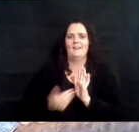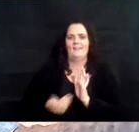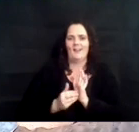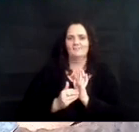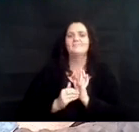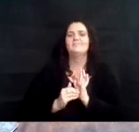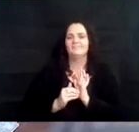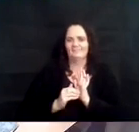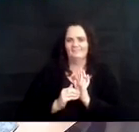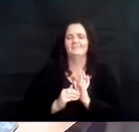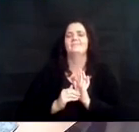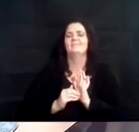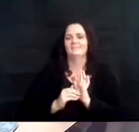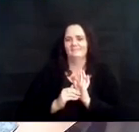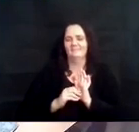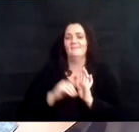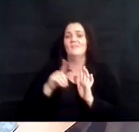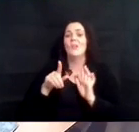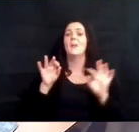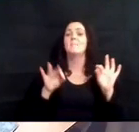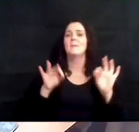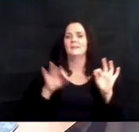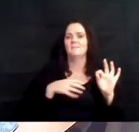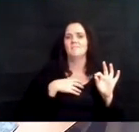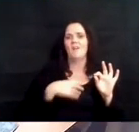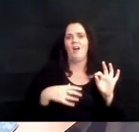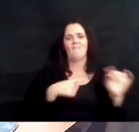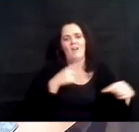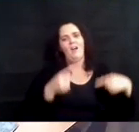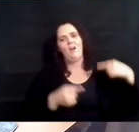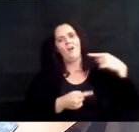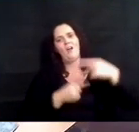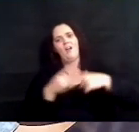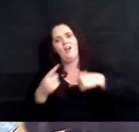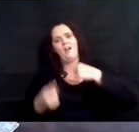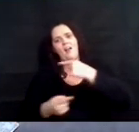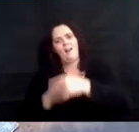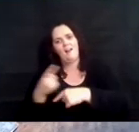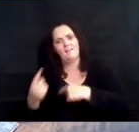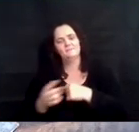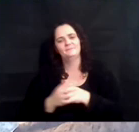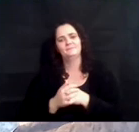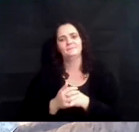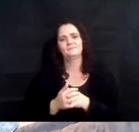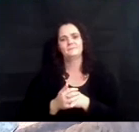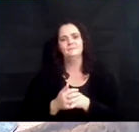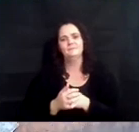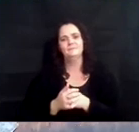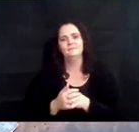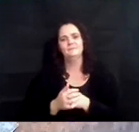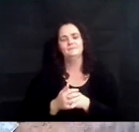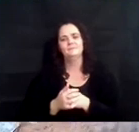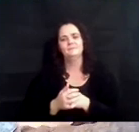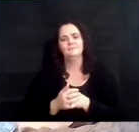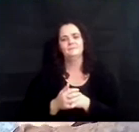further into this collapse, add another Frame, move it further.